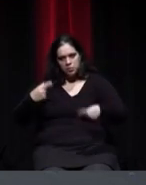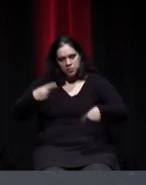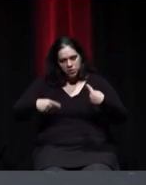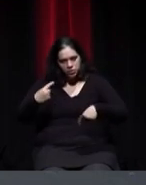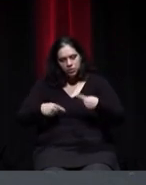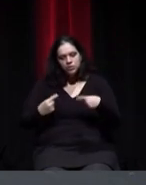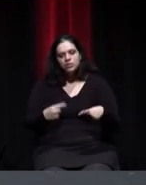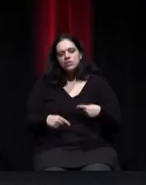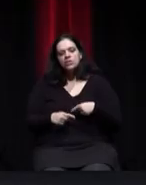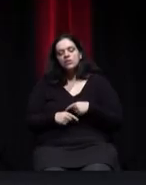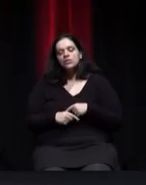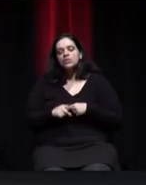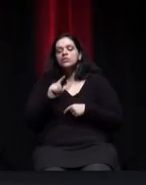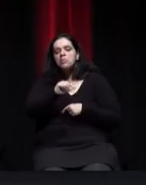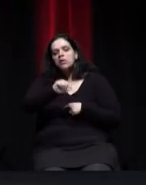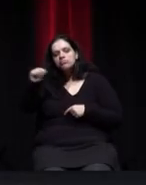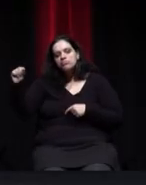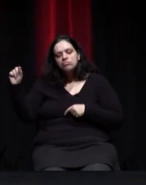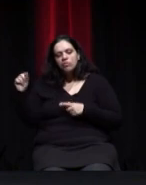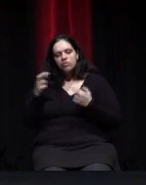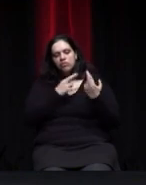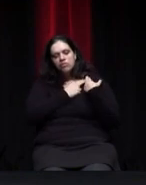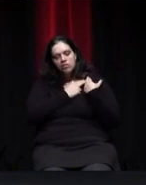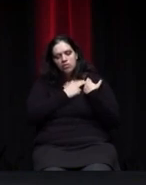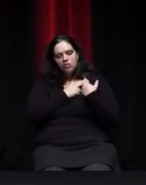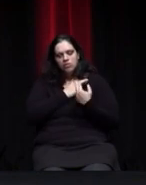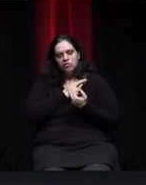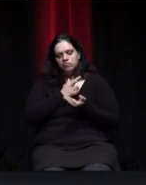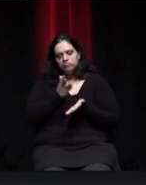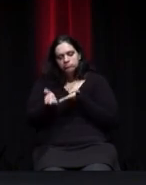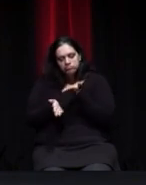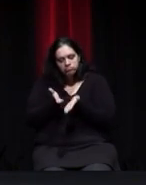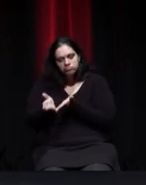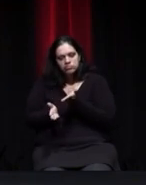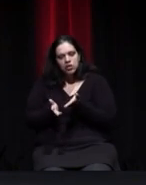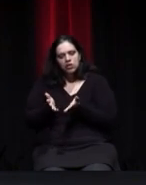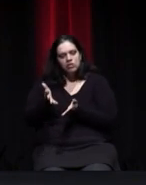that are responsible for the care with the word.